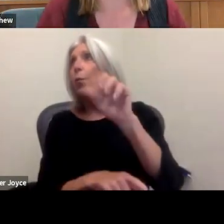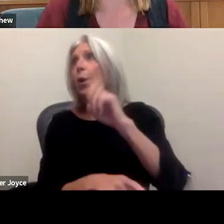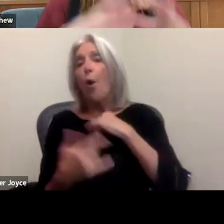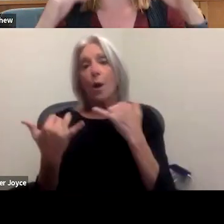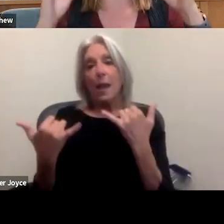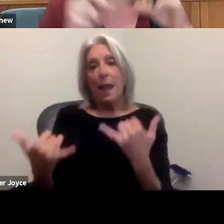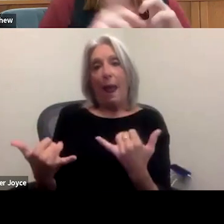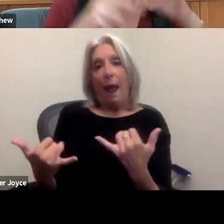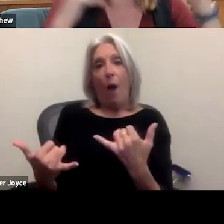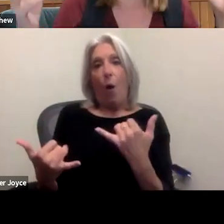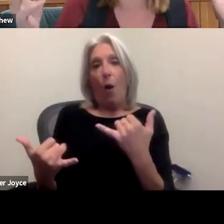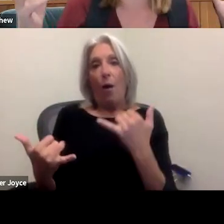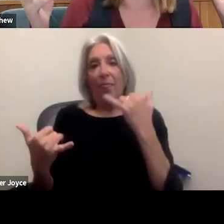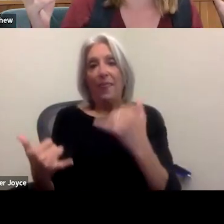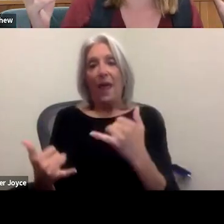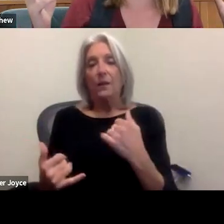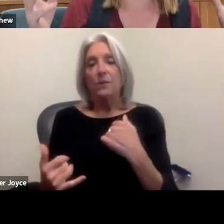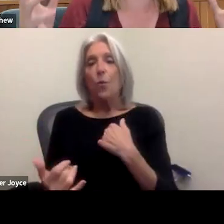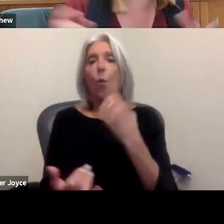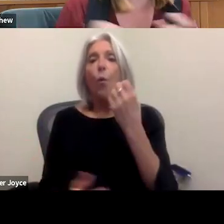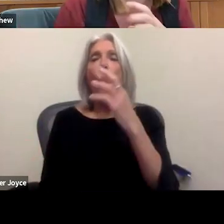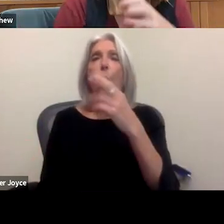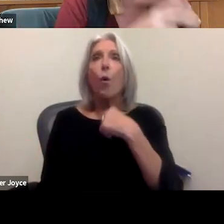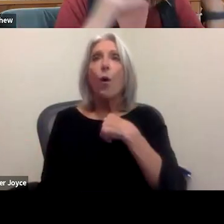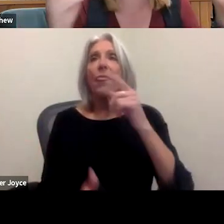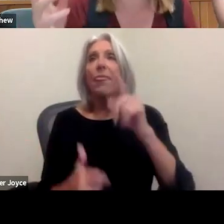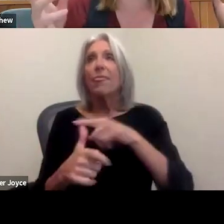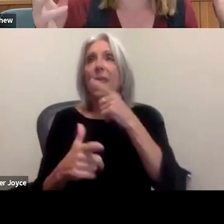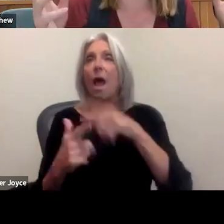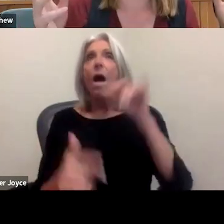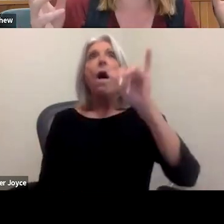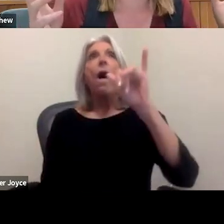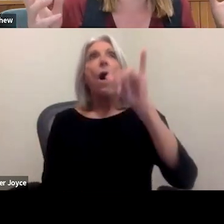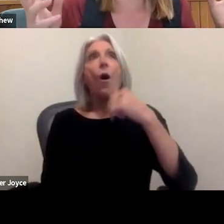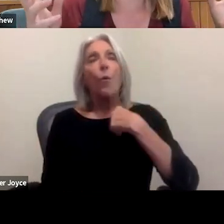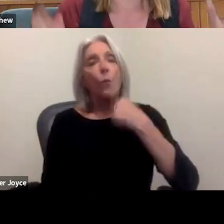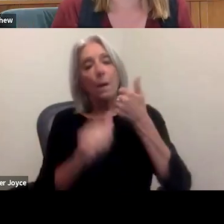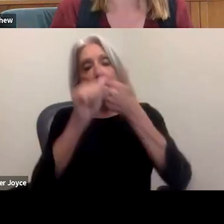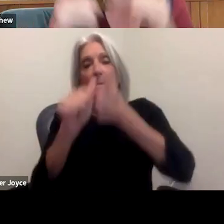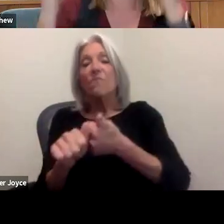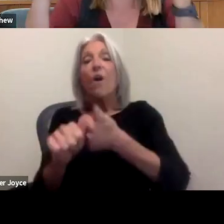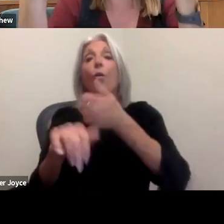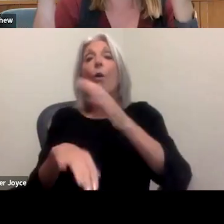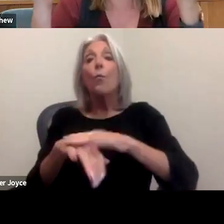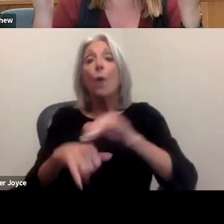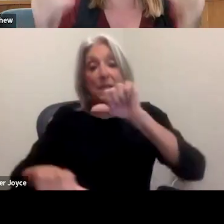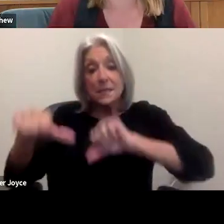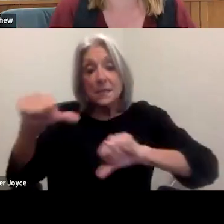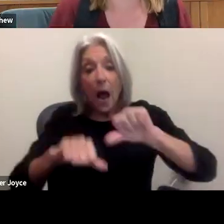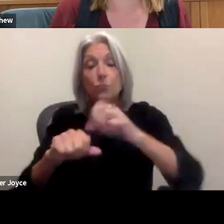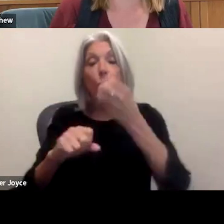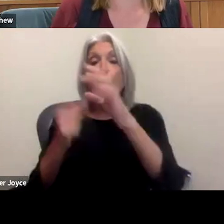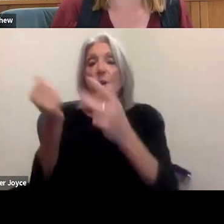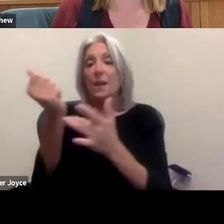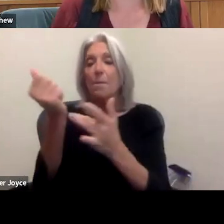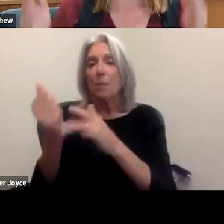or that we've come to some sort of great realization in terms of science and technology where we know who the disabled people are,